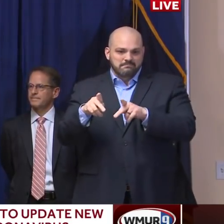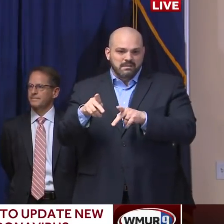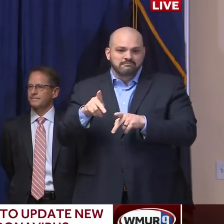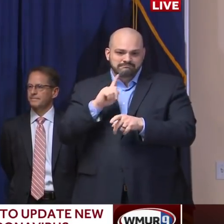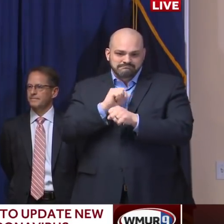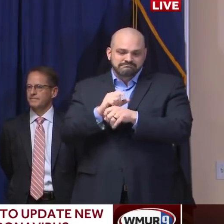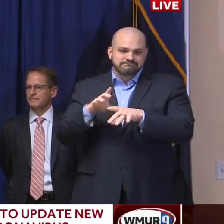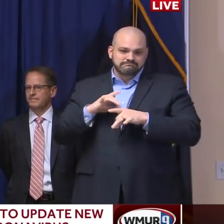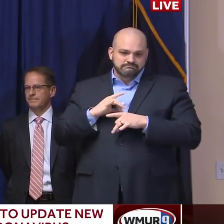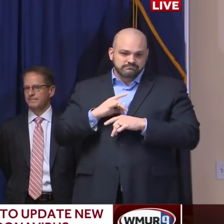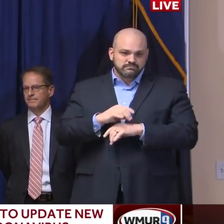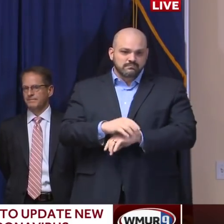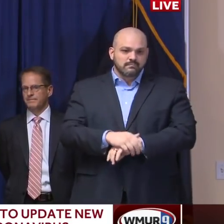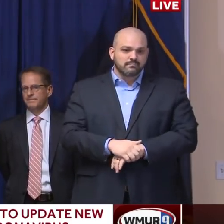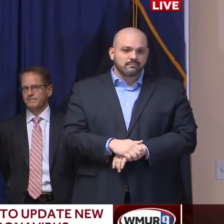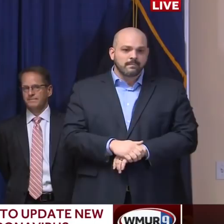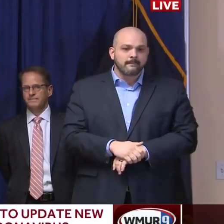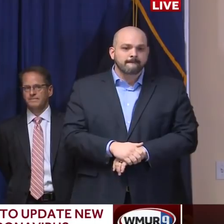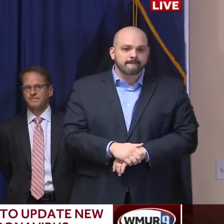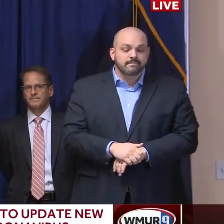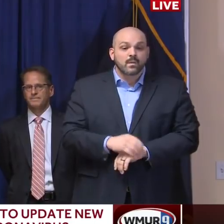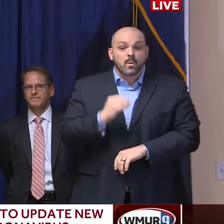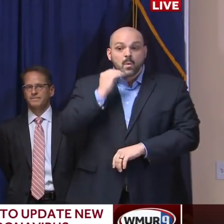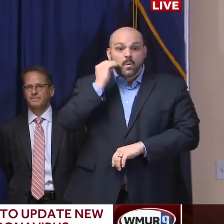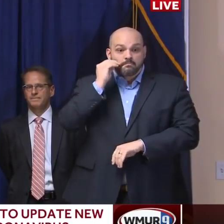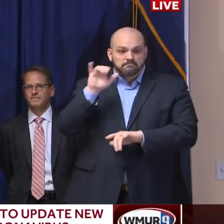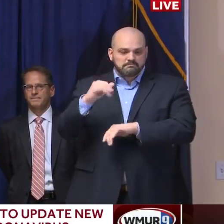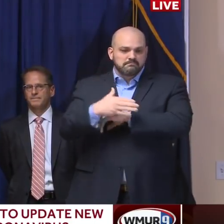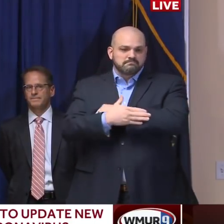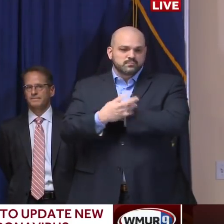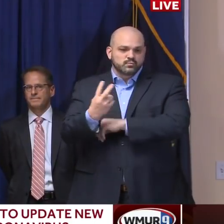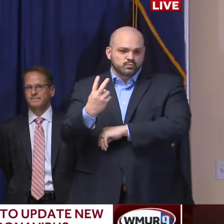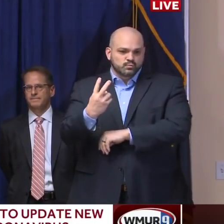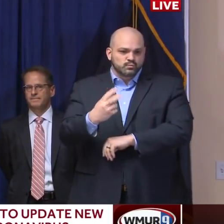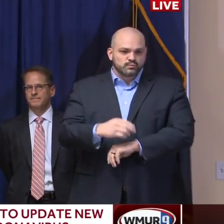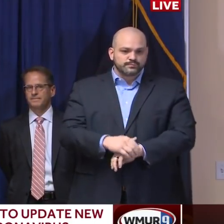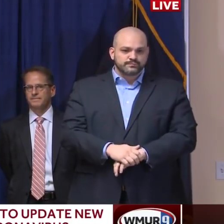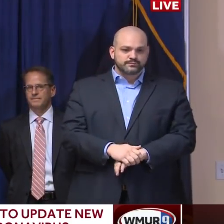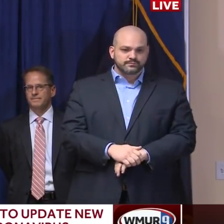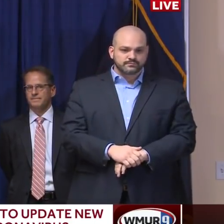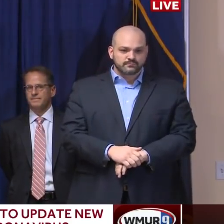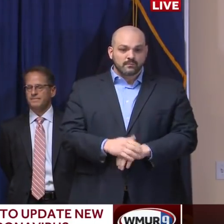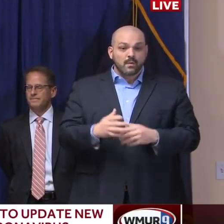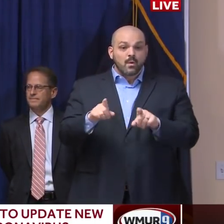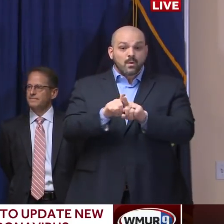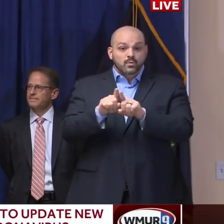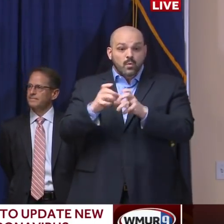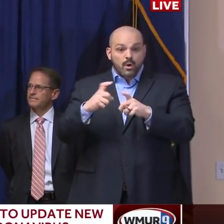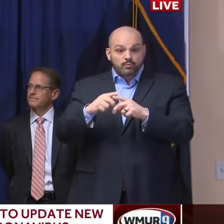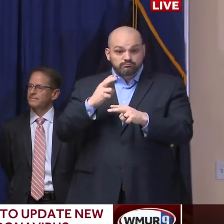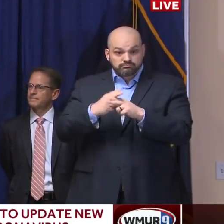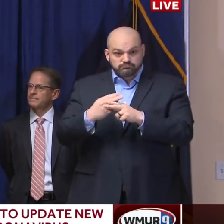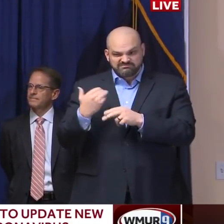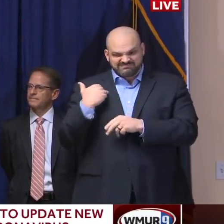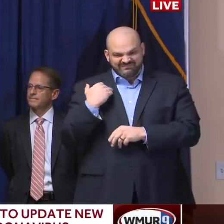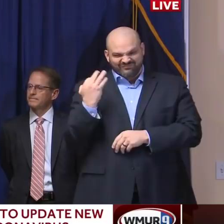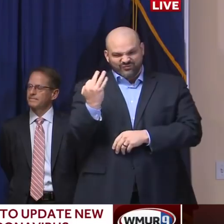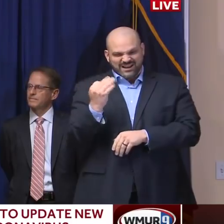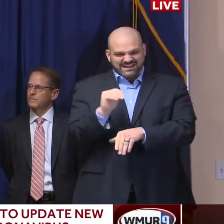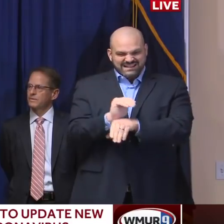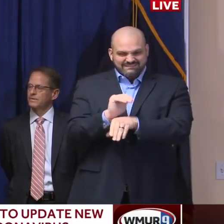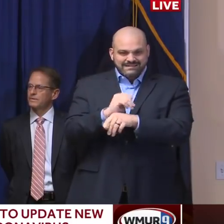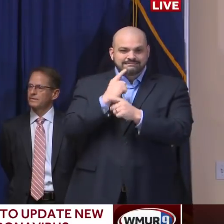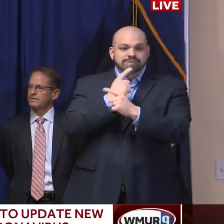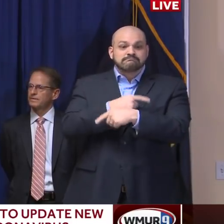EITHER INTERNATIONAL TRAVEL, AS WITH THE CASE WITH 4 INDIVIDUALS, OR DOMESTIC TRAVEL, AS IS THE CASE WITH TWO OF THE INDIVIDUALS.